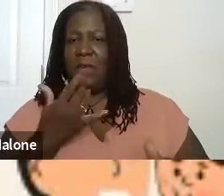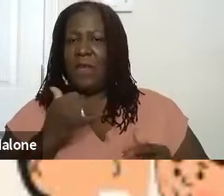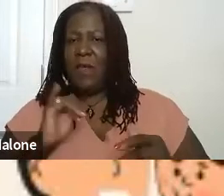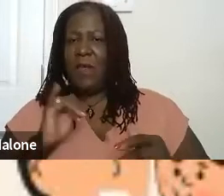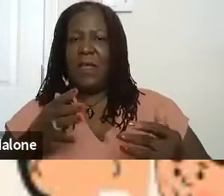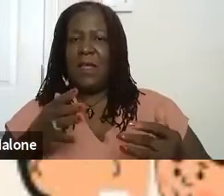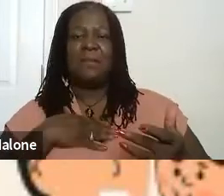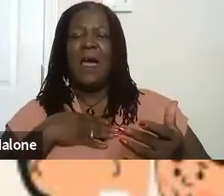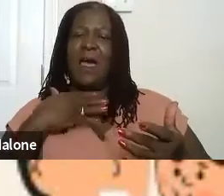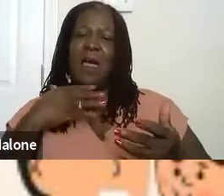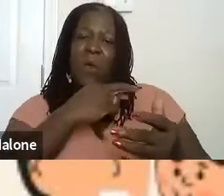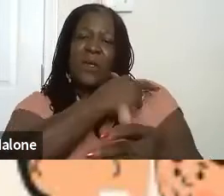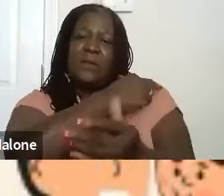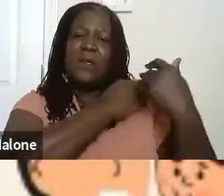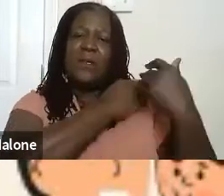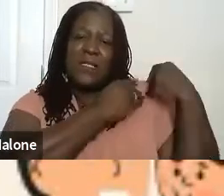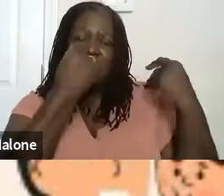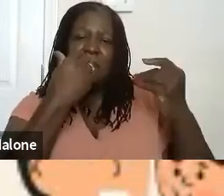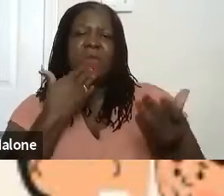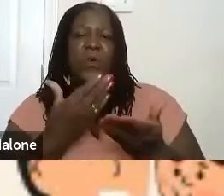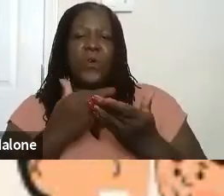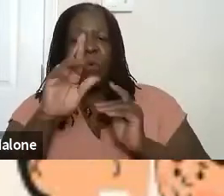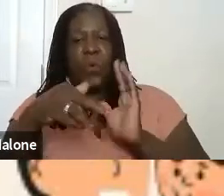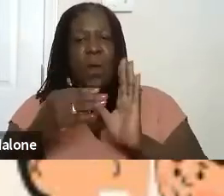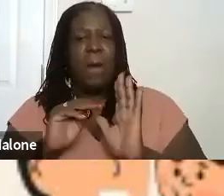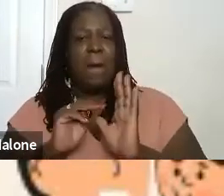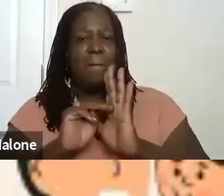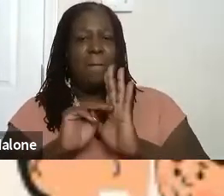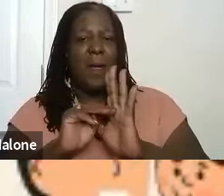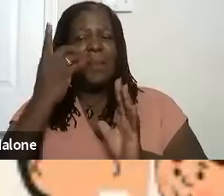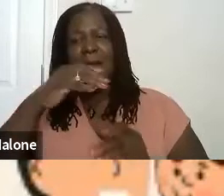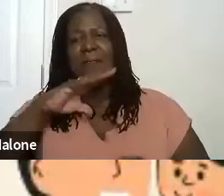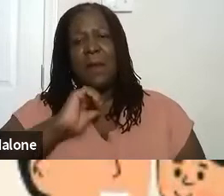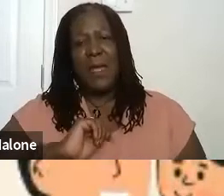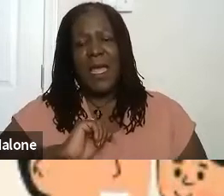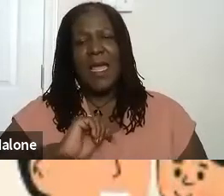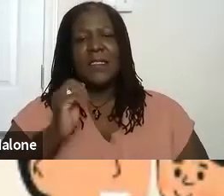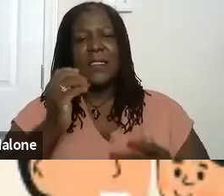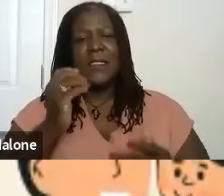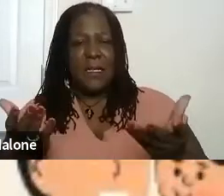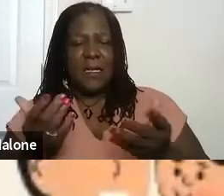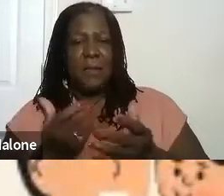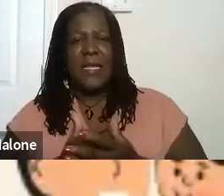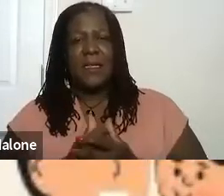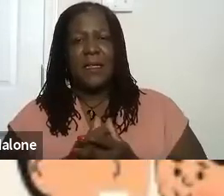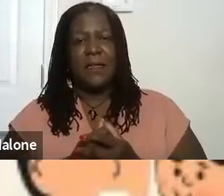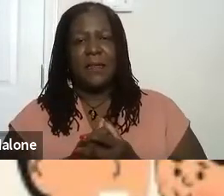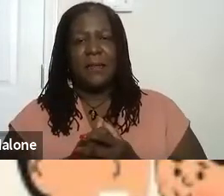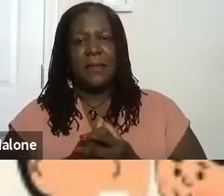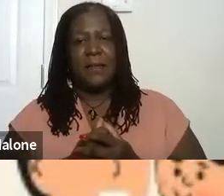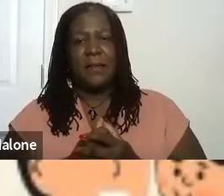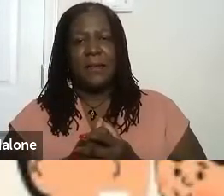comes to mind because of my age is basically to up the odds to save my life. And I think